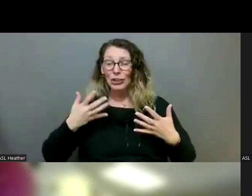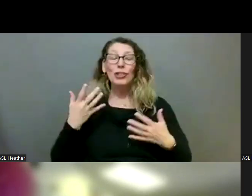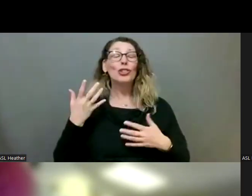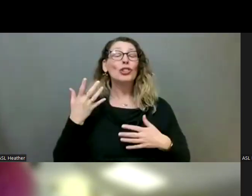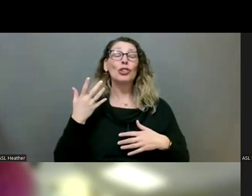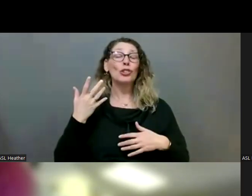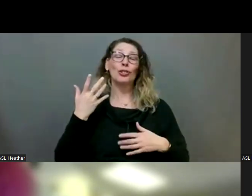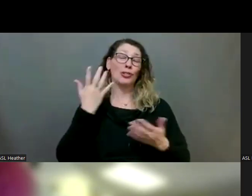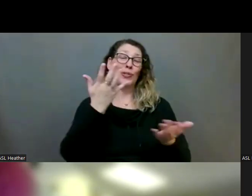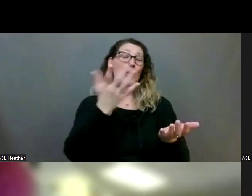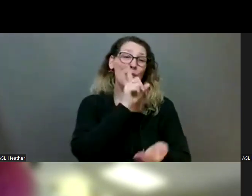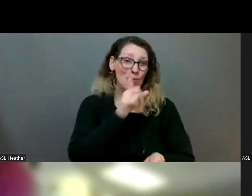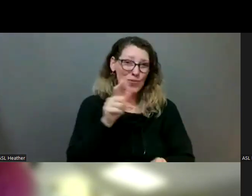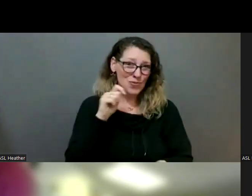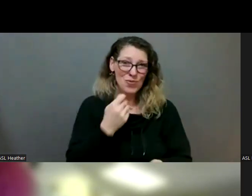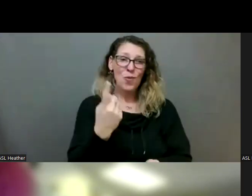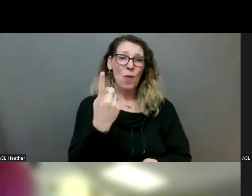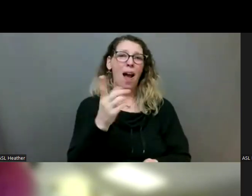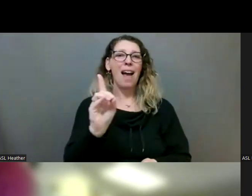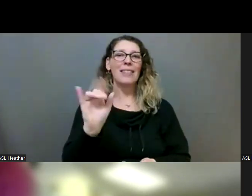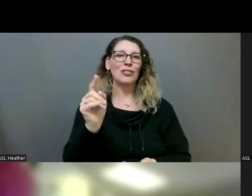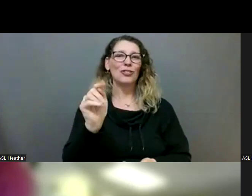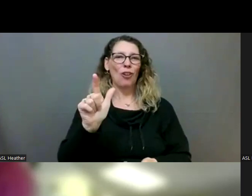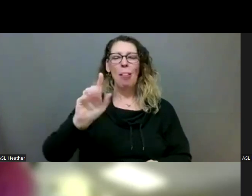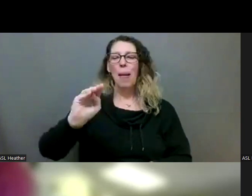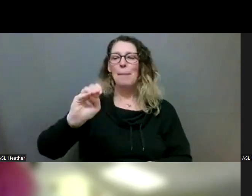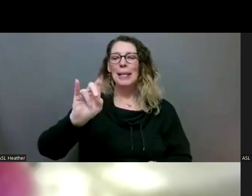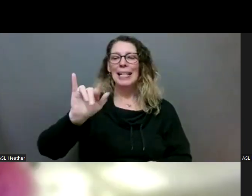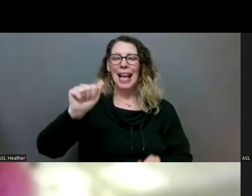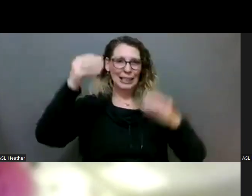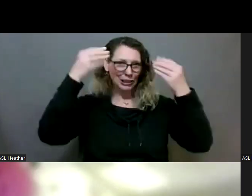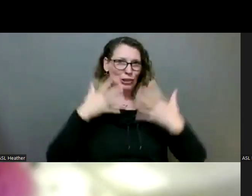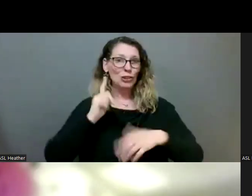was really cool was one of our digital media teacher created a video for the